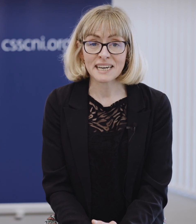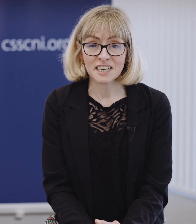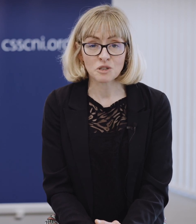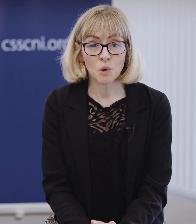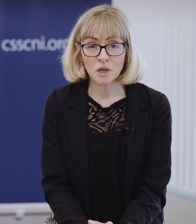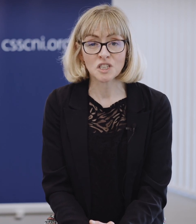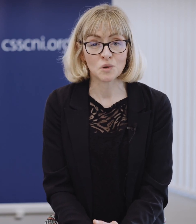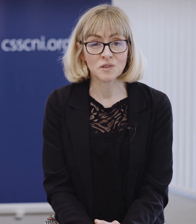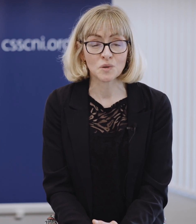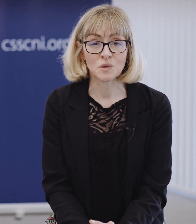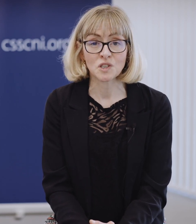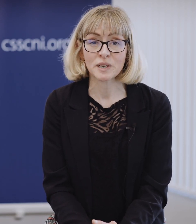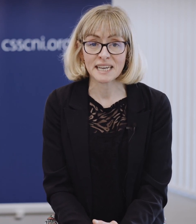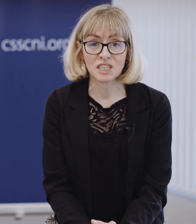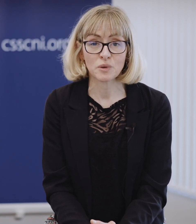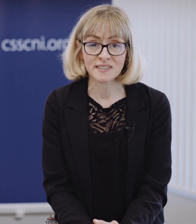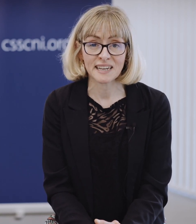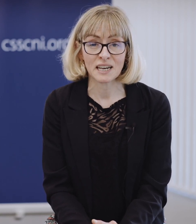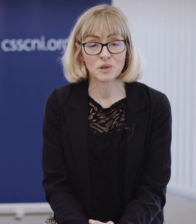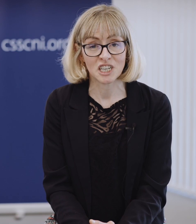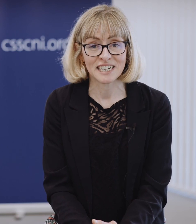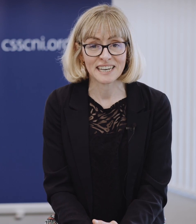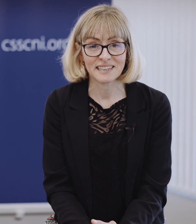will encourage more controlled schools to engage with sign language learning.